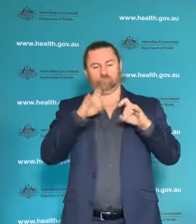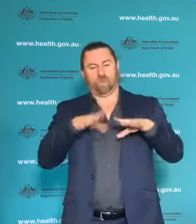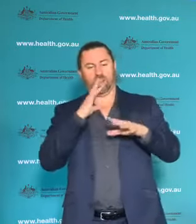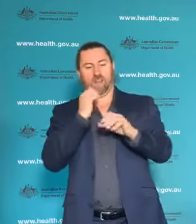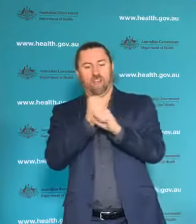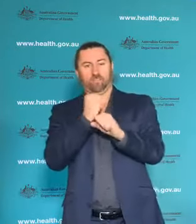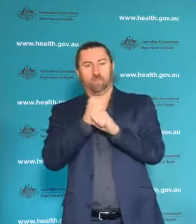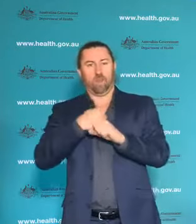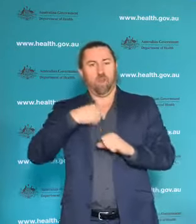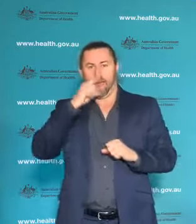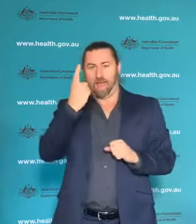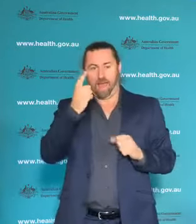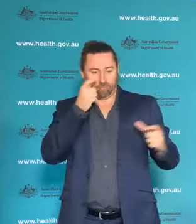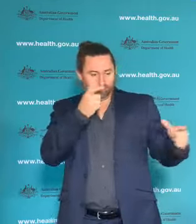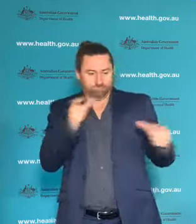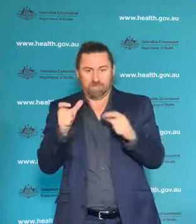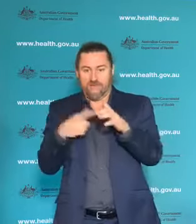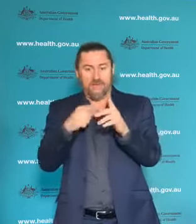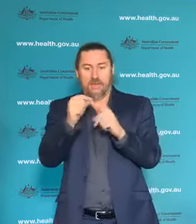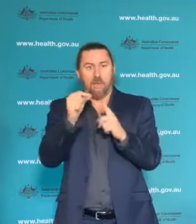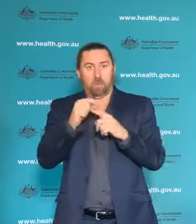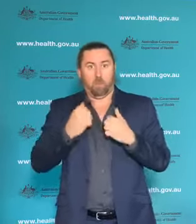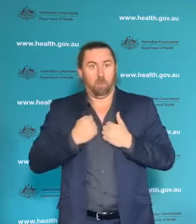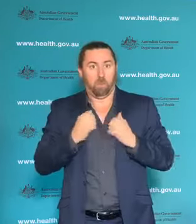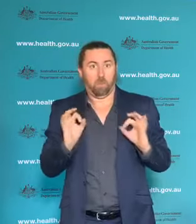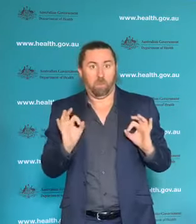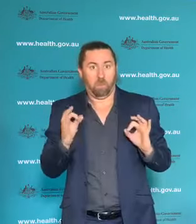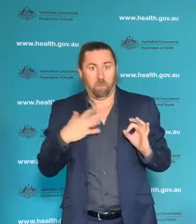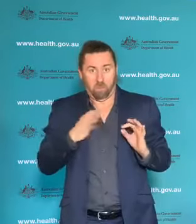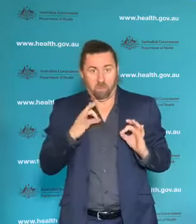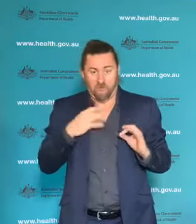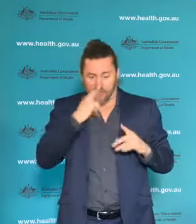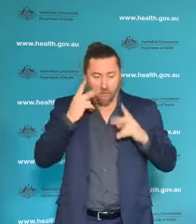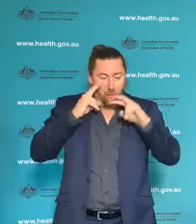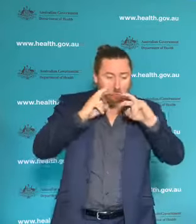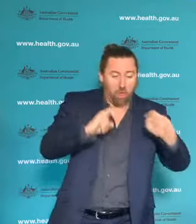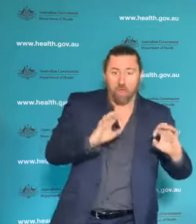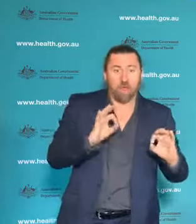happening with the app because the app is only allowed to be accessed